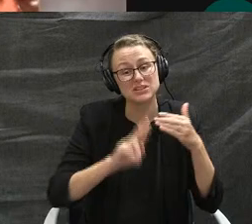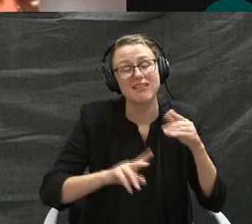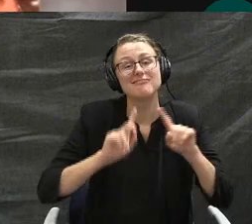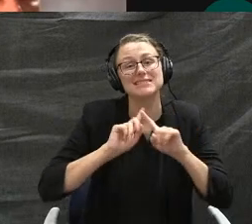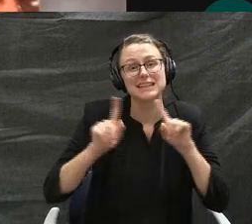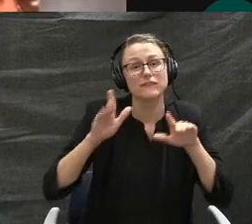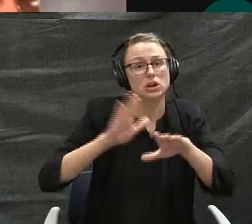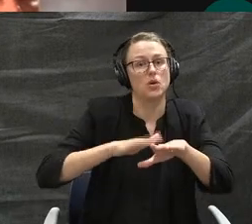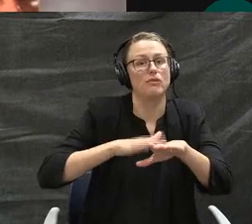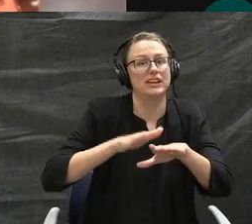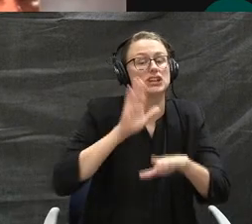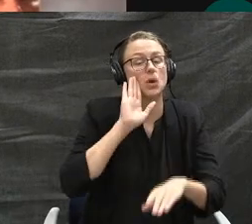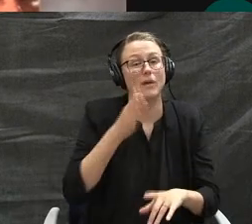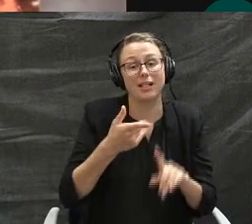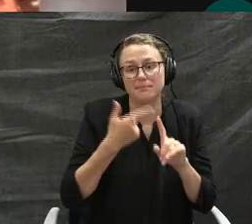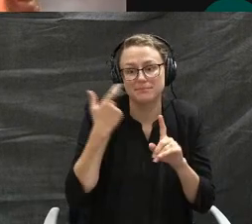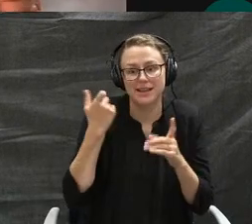different notifications because of different risk levels.